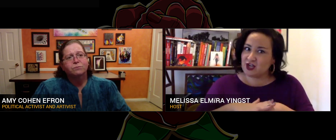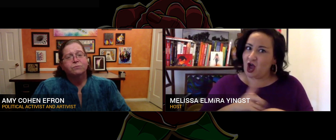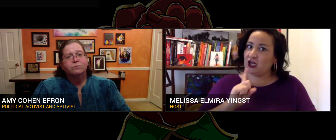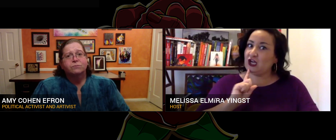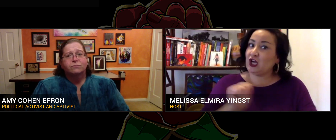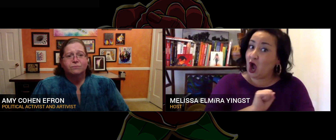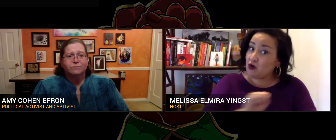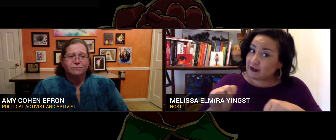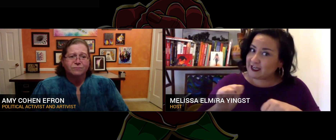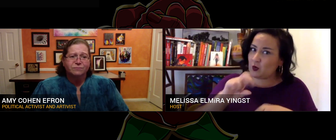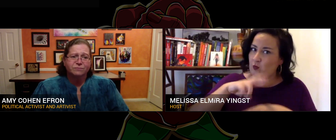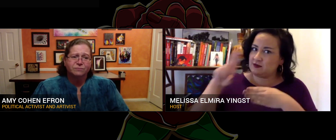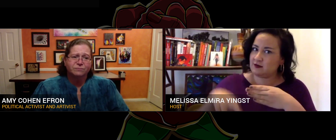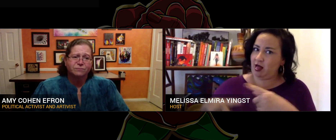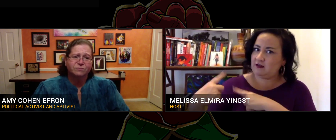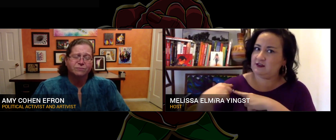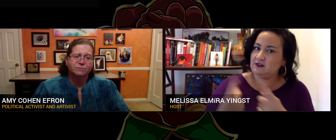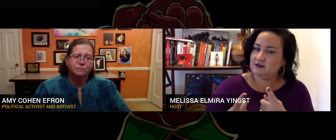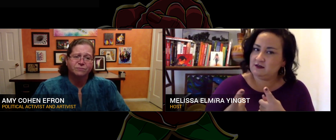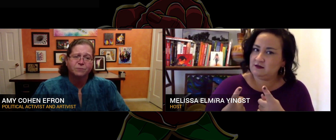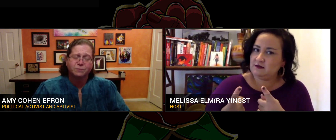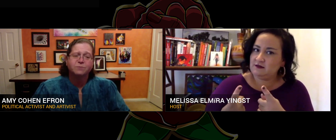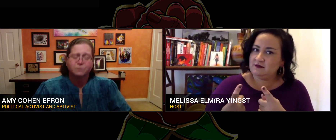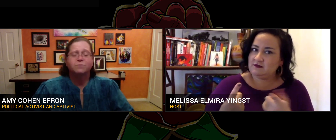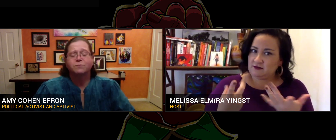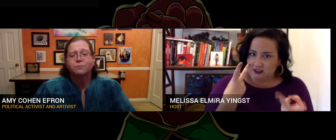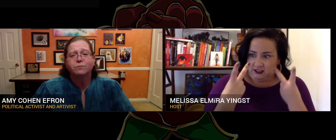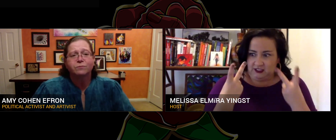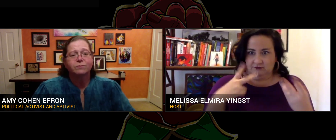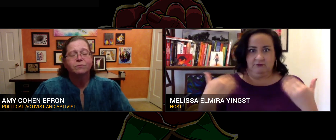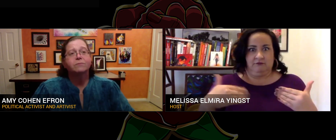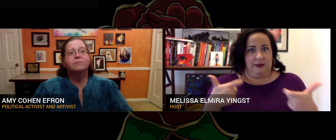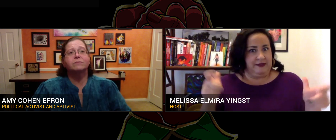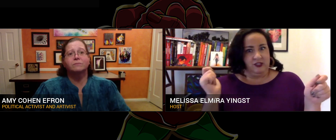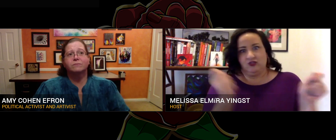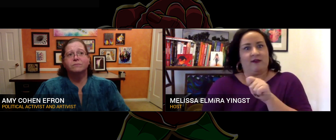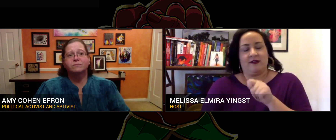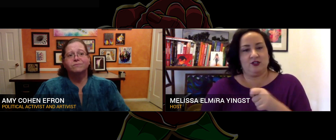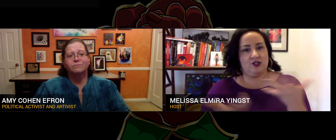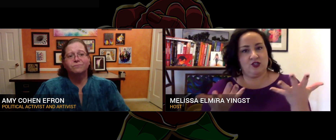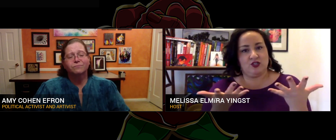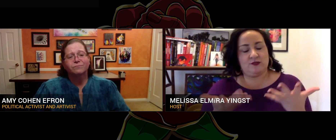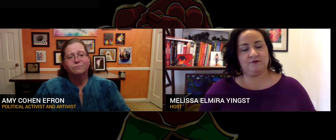Based on the current results so far. We are seeing a big change.